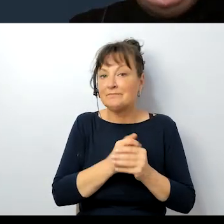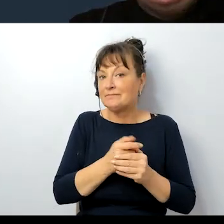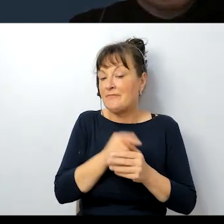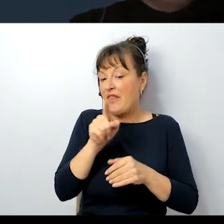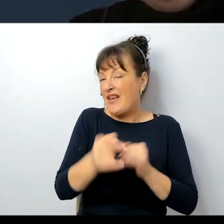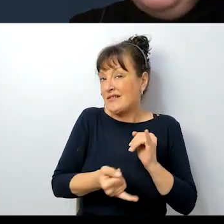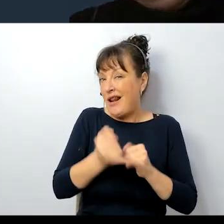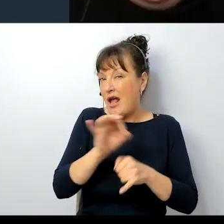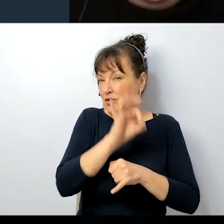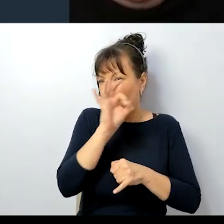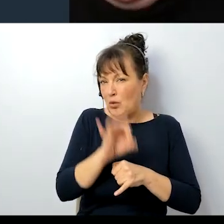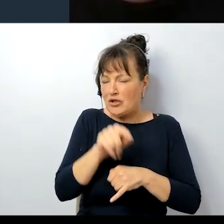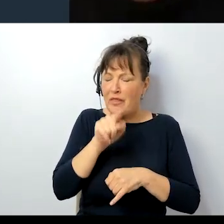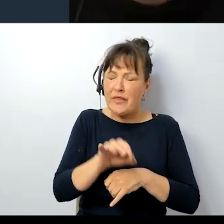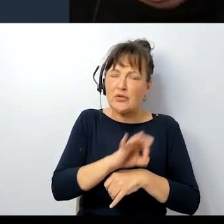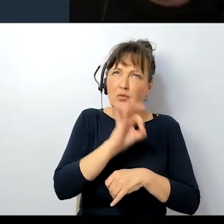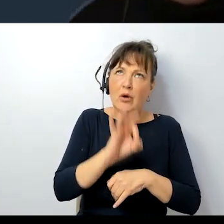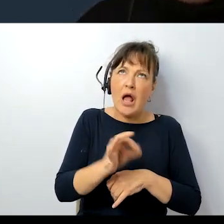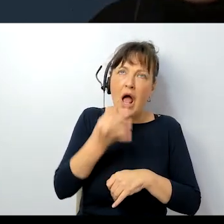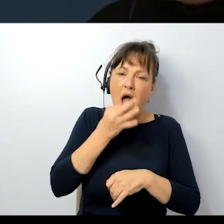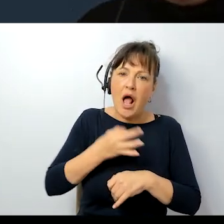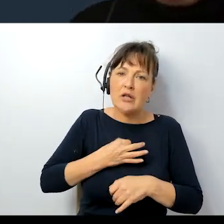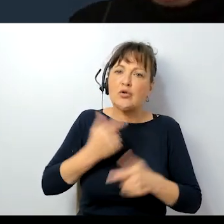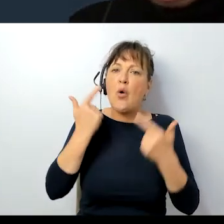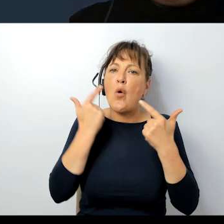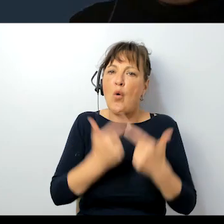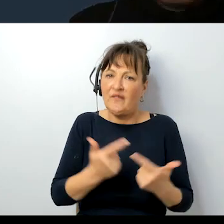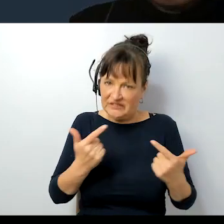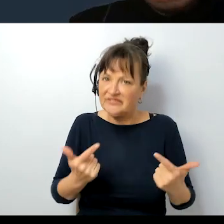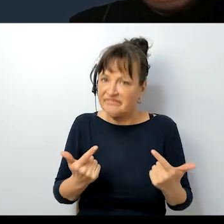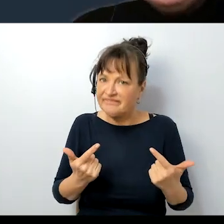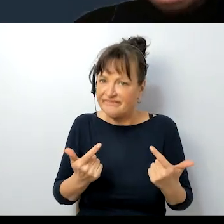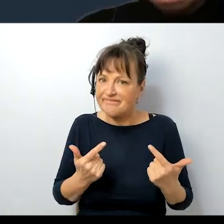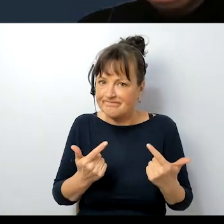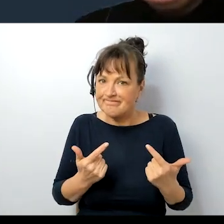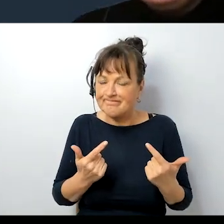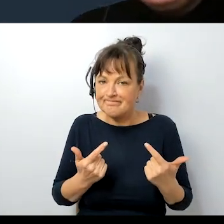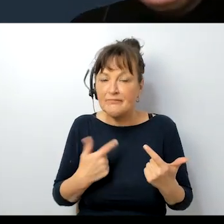more if that's all right Claire? Absolutely. Now this question we do get asked this quite a lot,